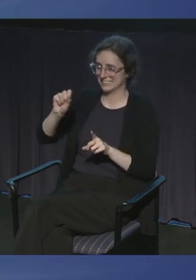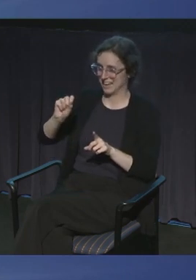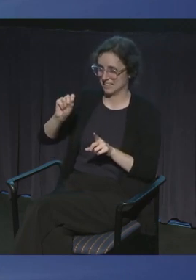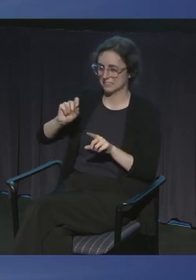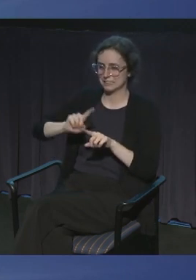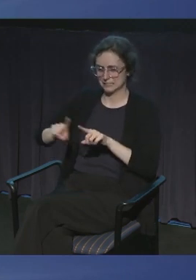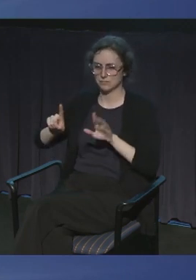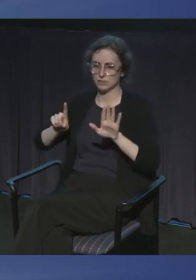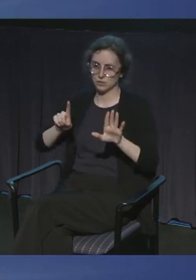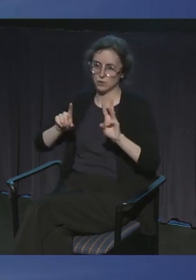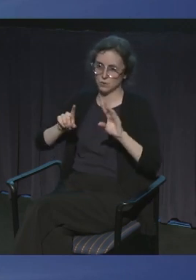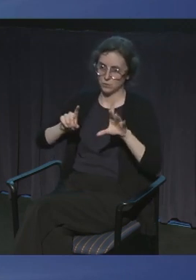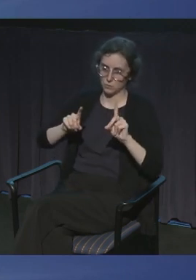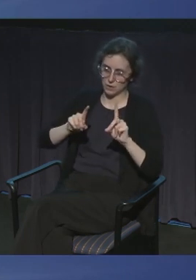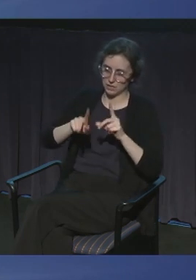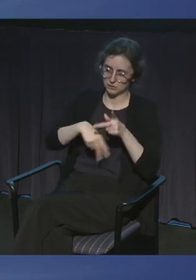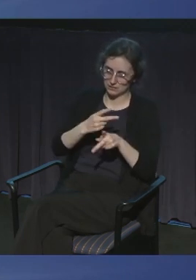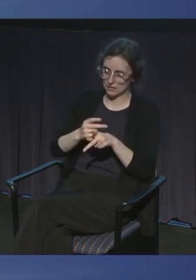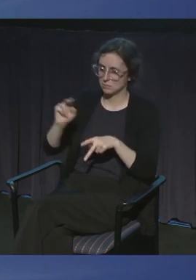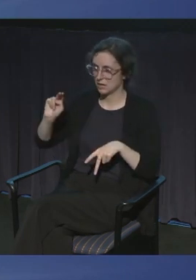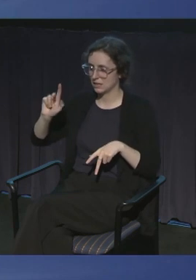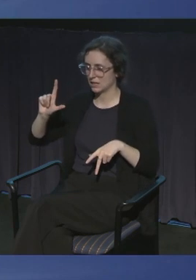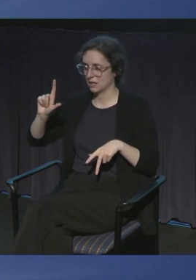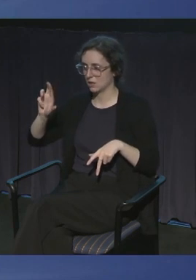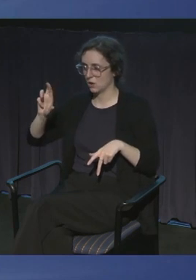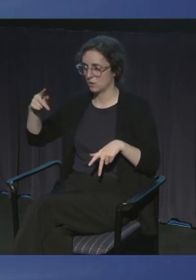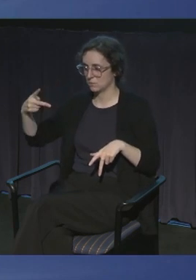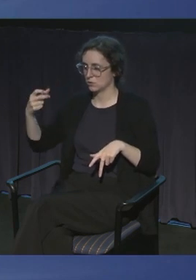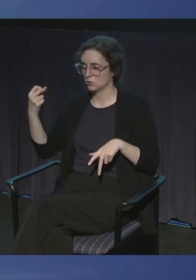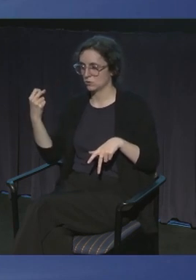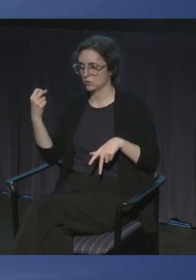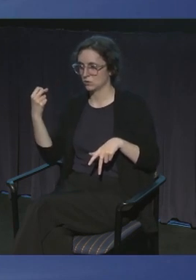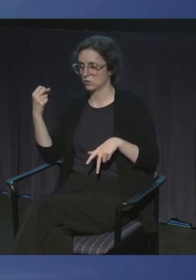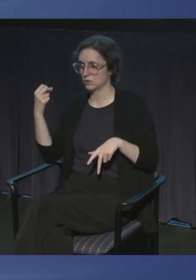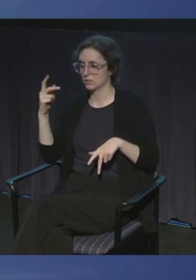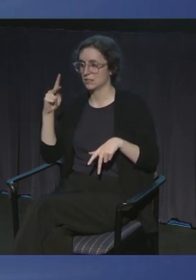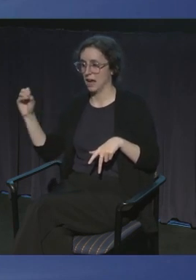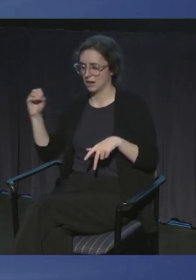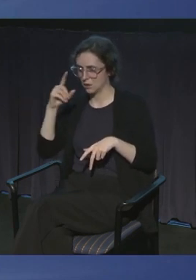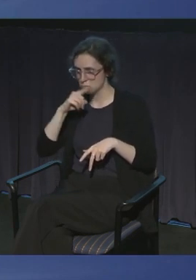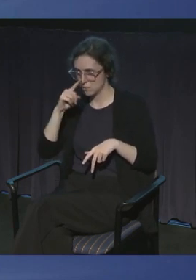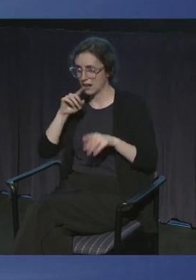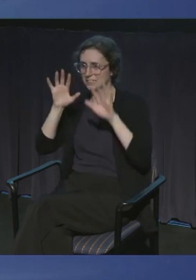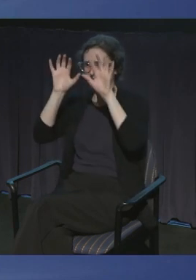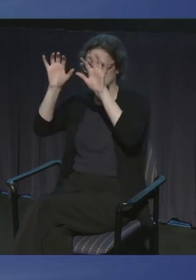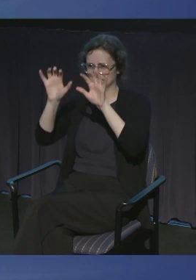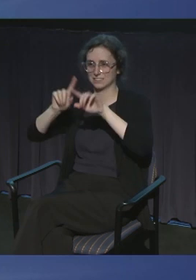TYPE AND NRP 12 KNOCKOUT MICE. AND WE LOOKED AT ONLY CHANGES